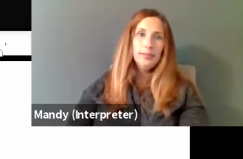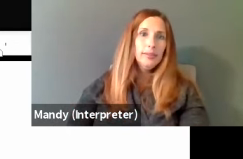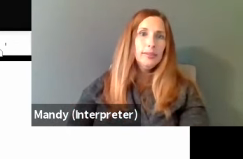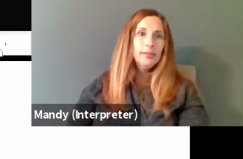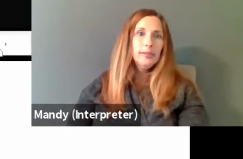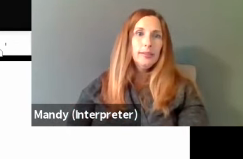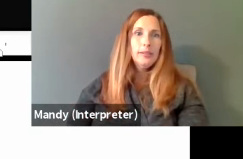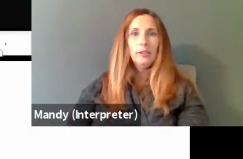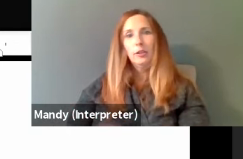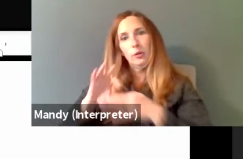kind of as a second hat.